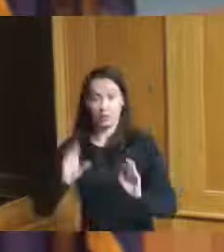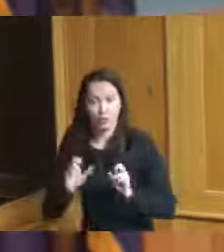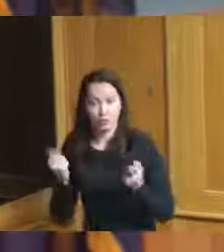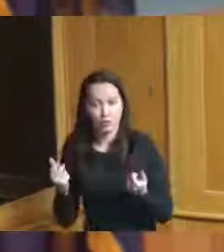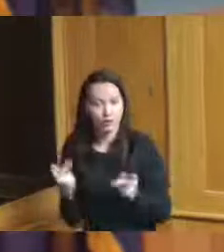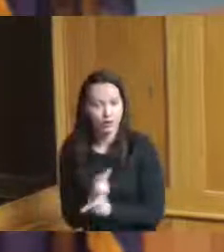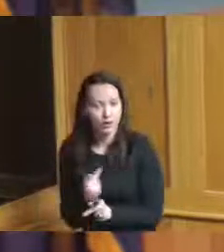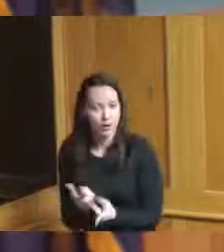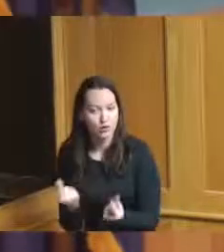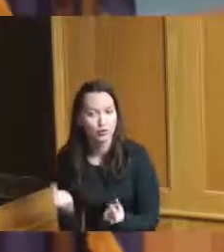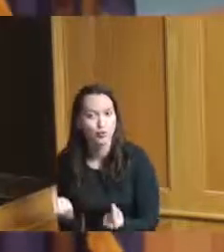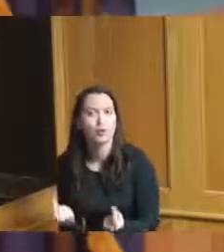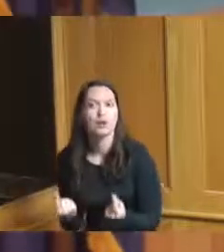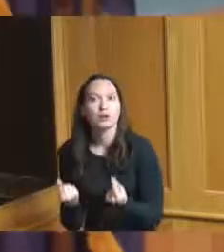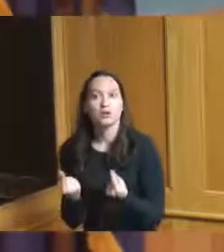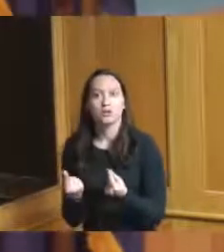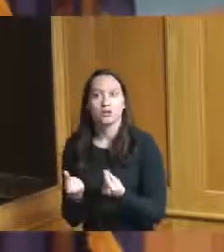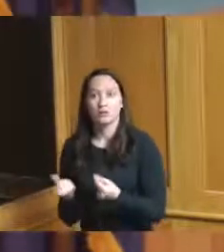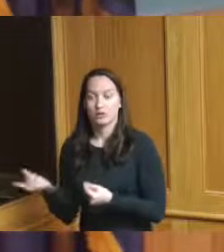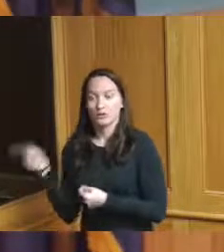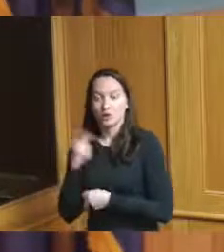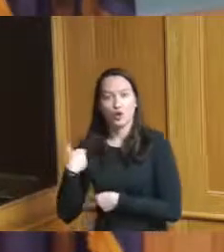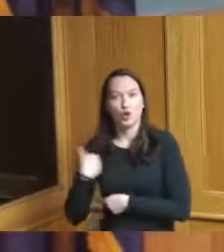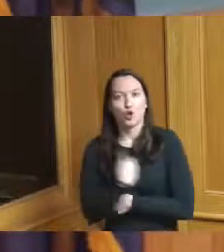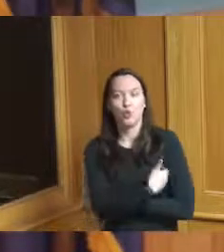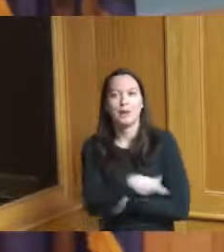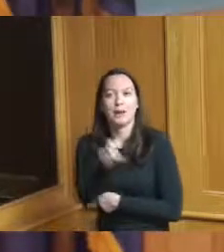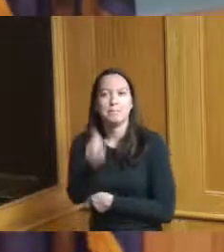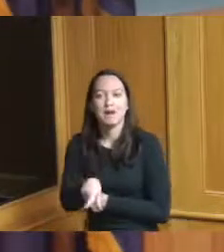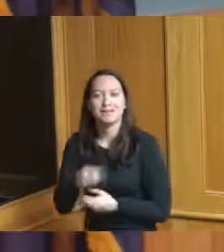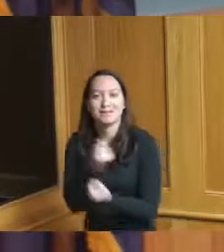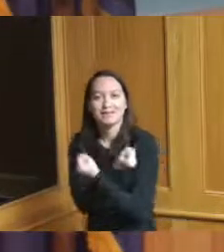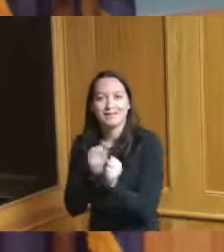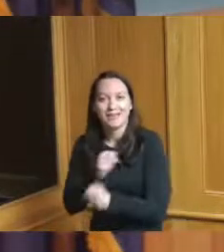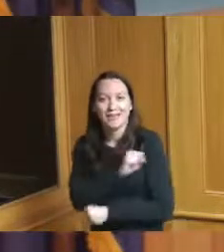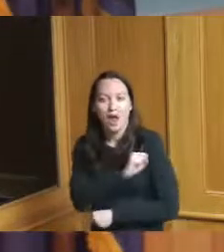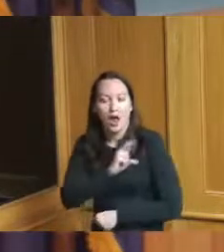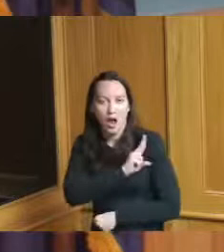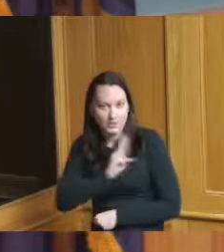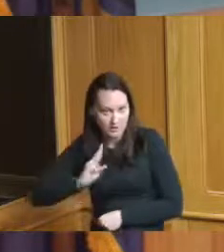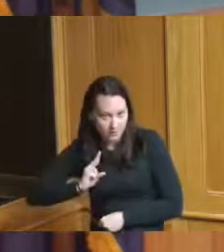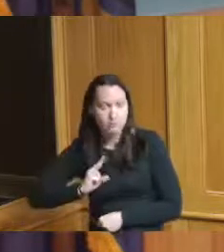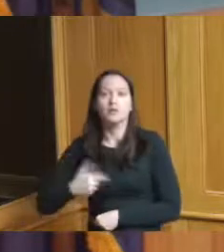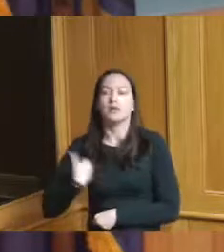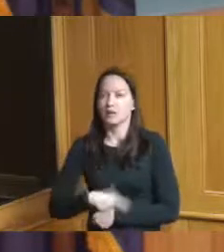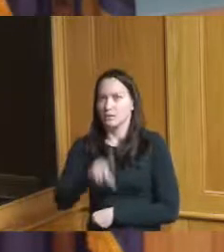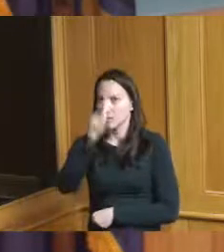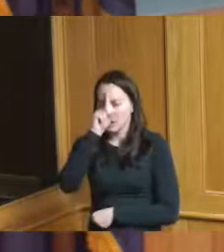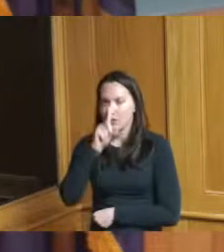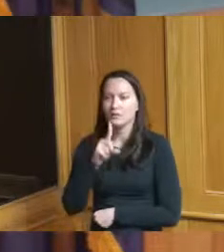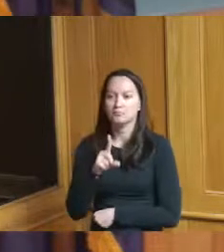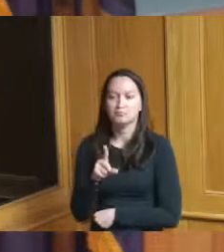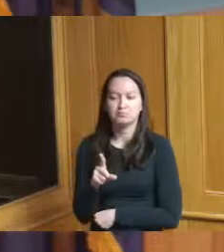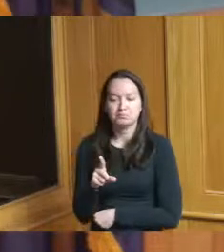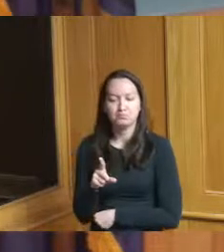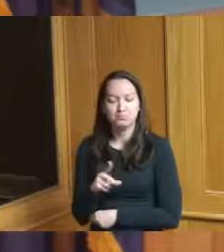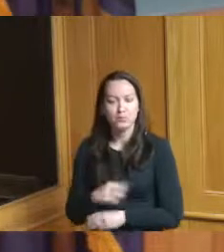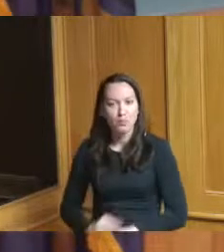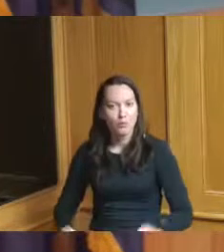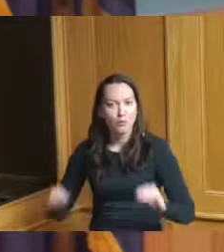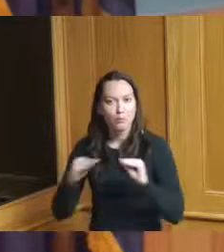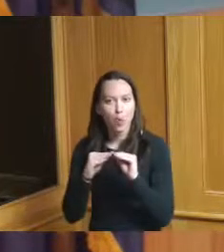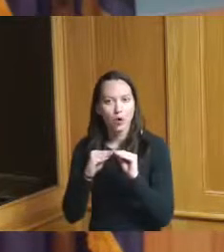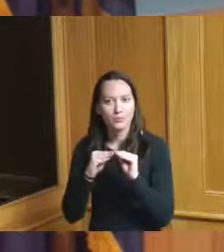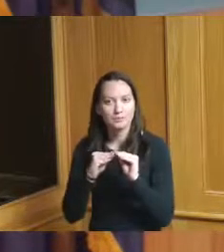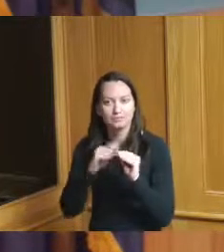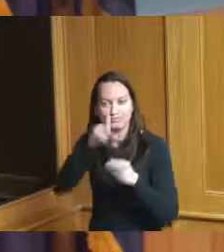and you came up with we must save us and I think that it is even more authentic today because what